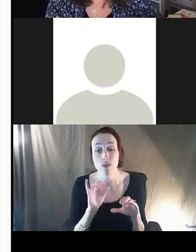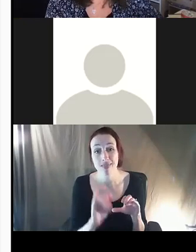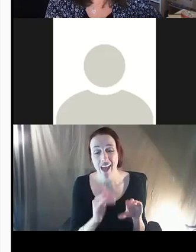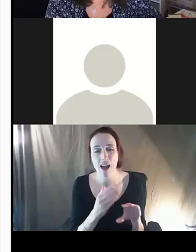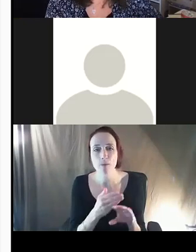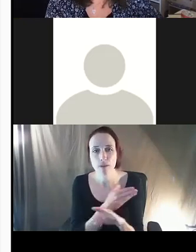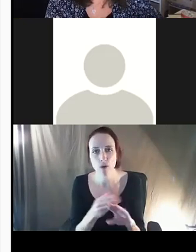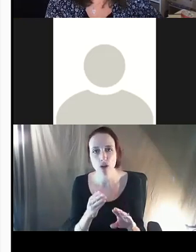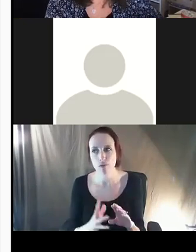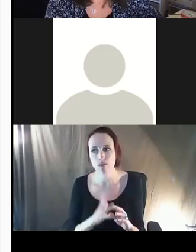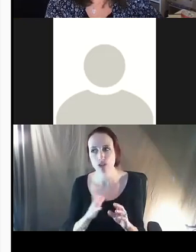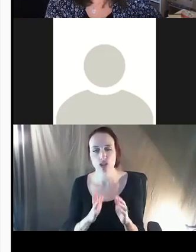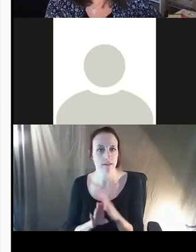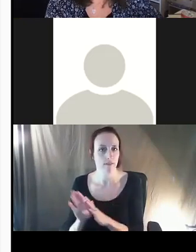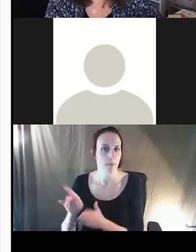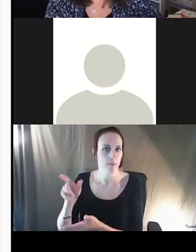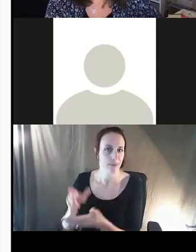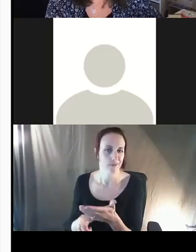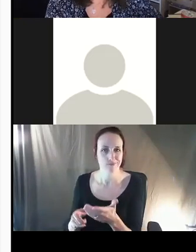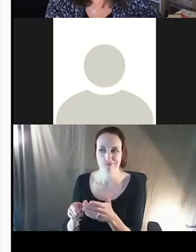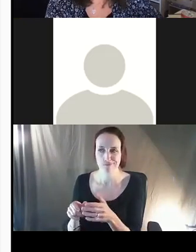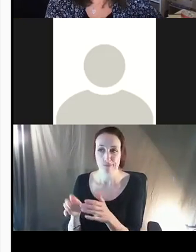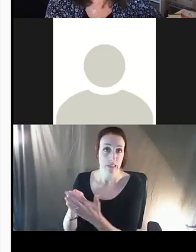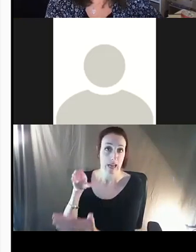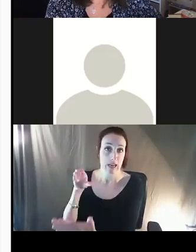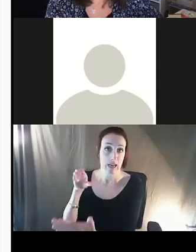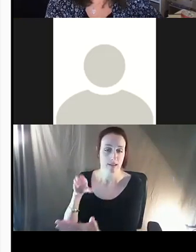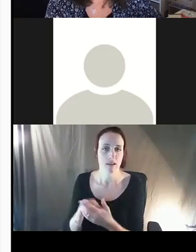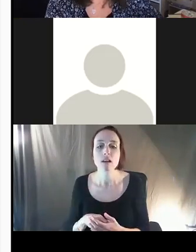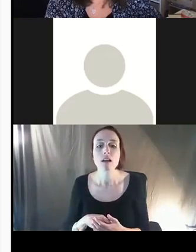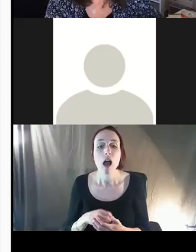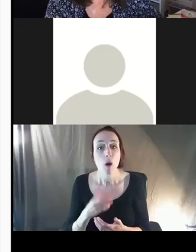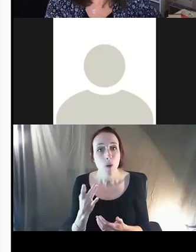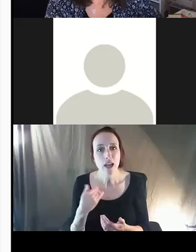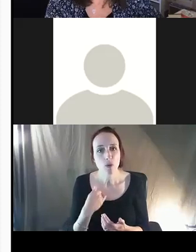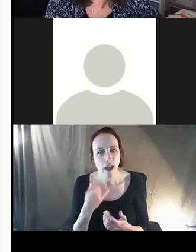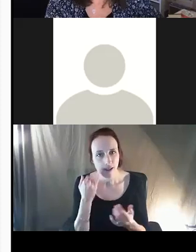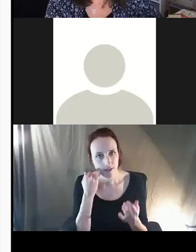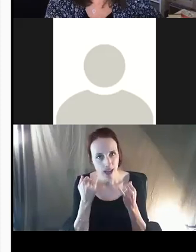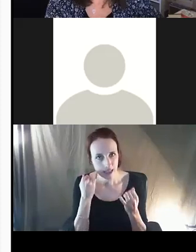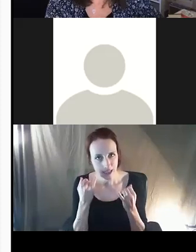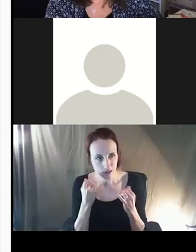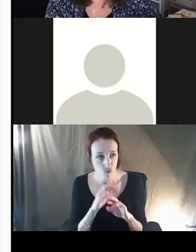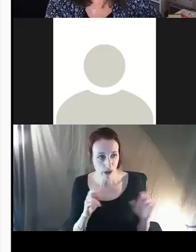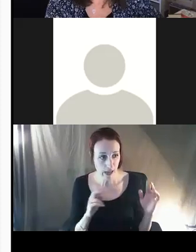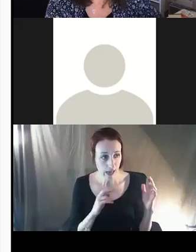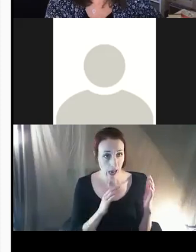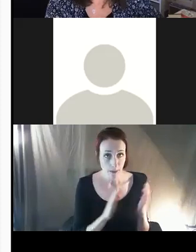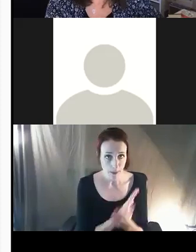within a tool like Hemingway because you have those ideas out on paper or digital spaces and then